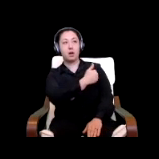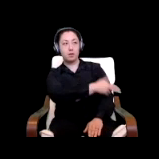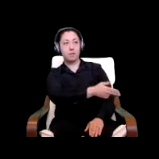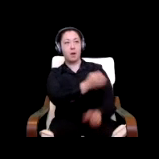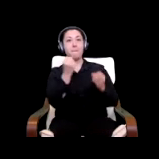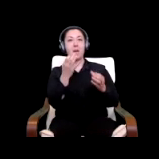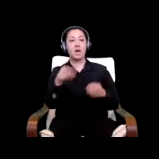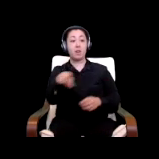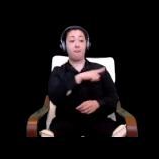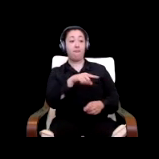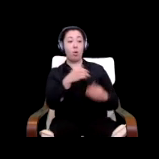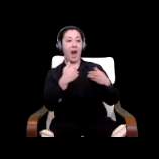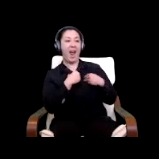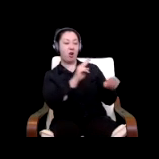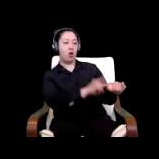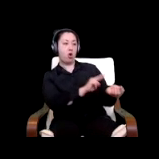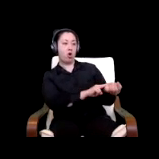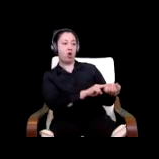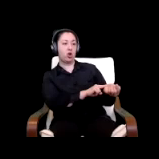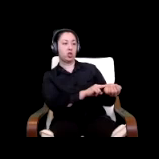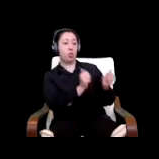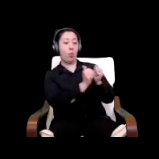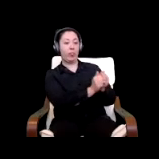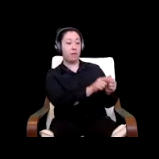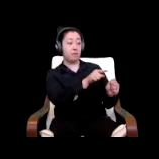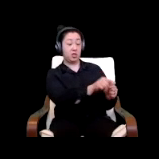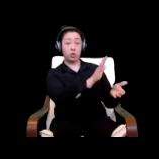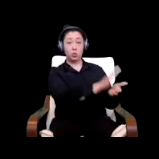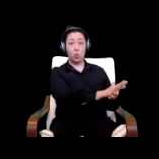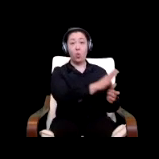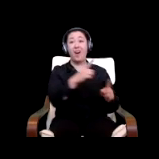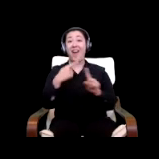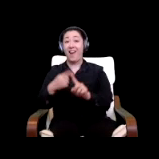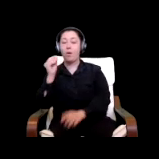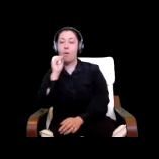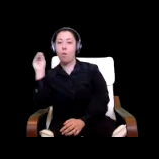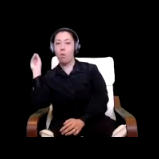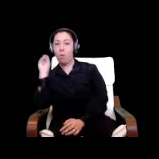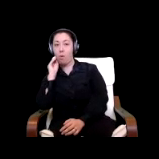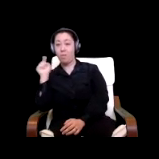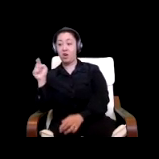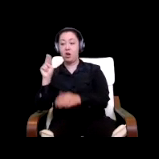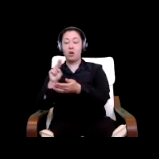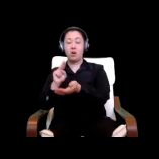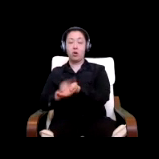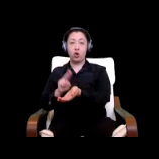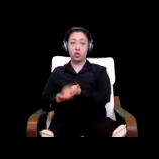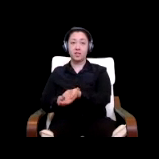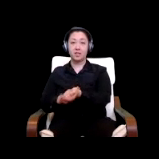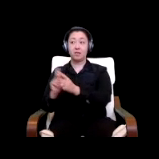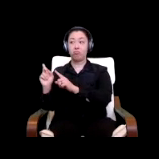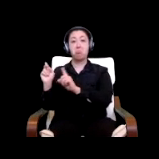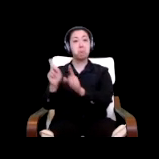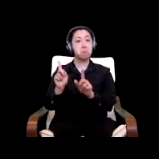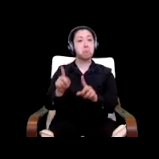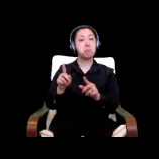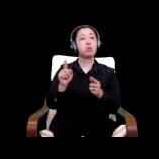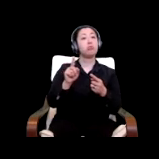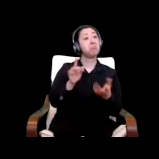and at school. The nurses were accompanying them and -- in the appointments and the level